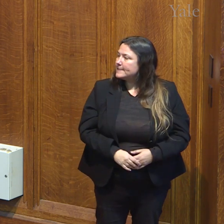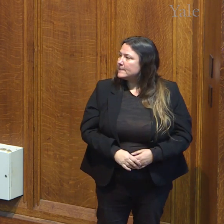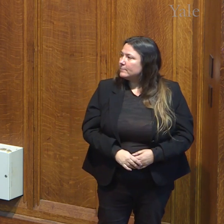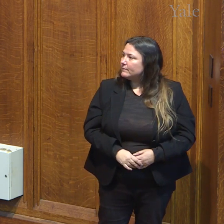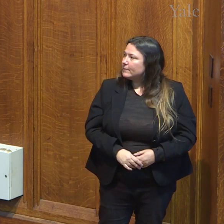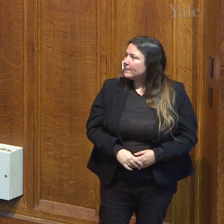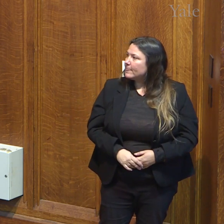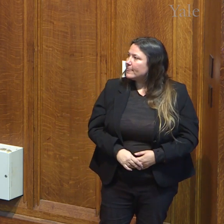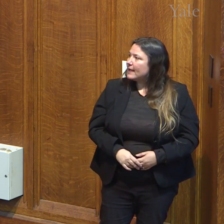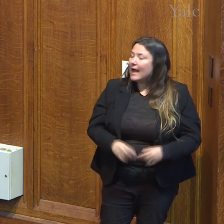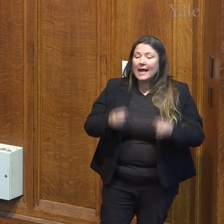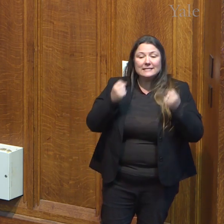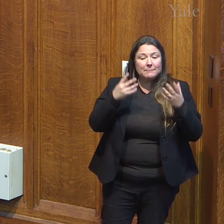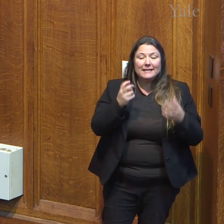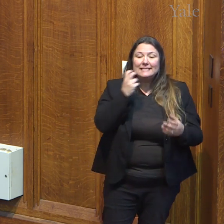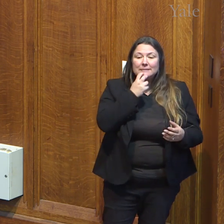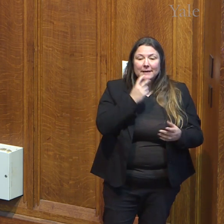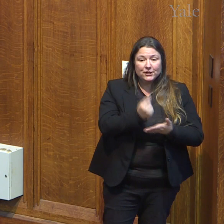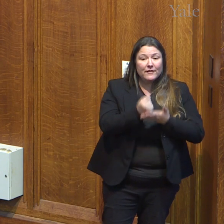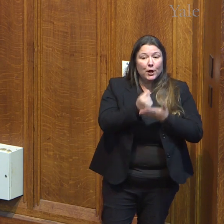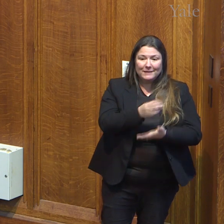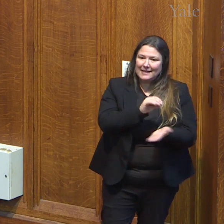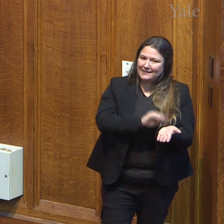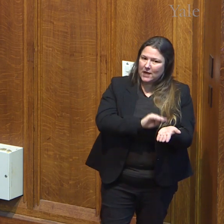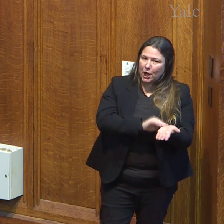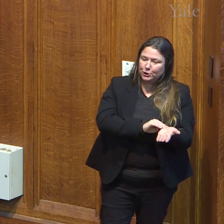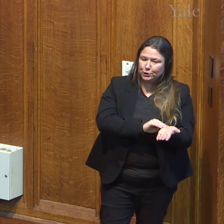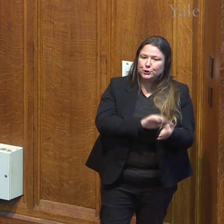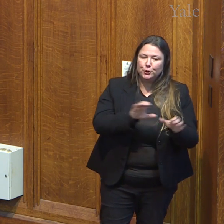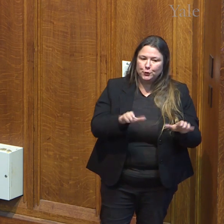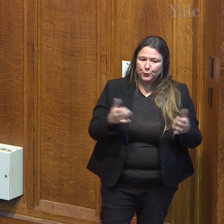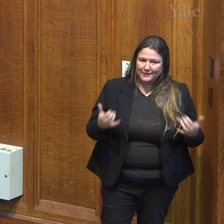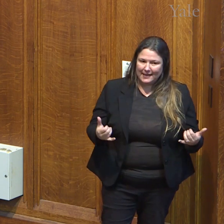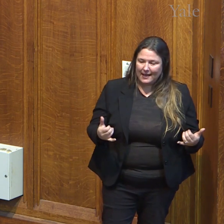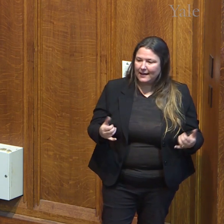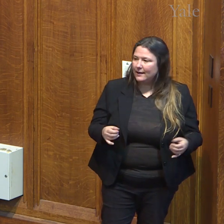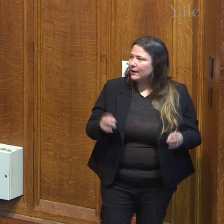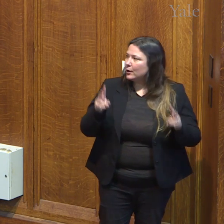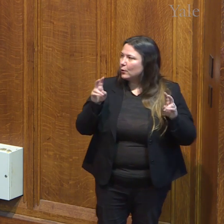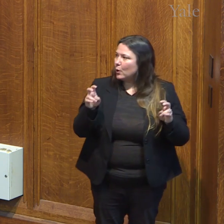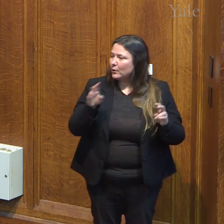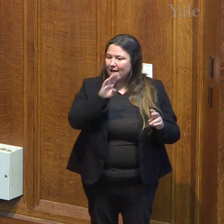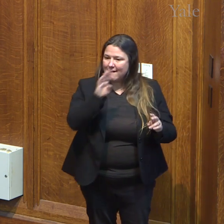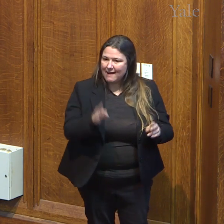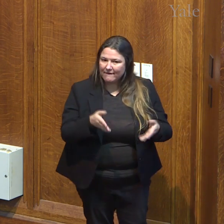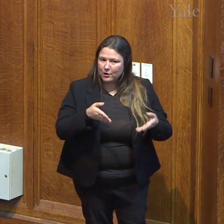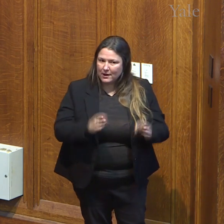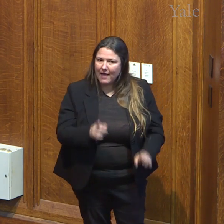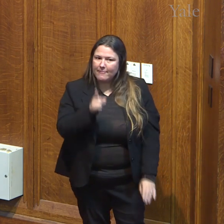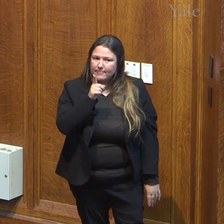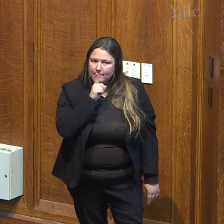and doctors do today, quote never to let the mute use it unquote.